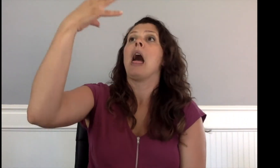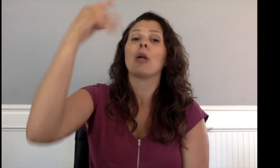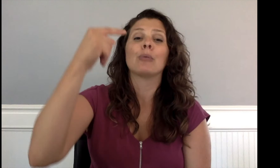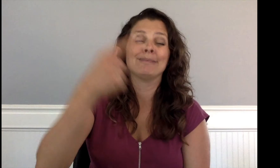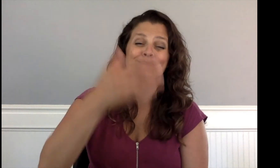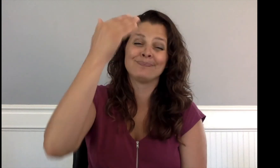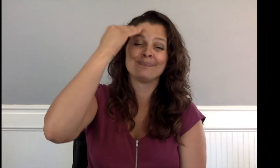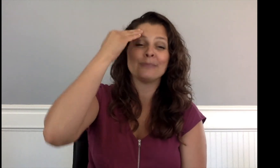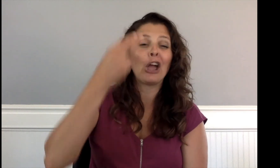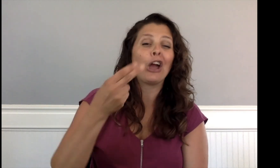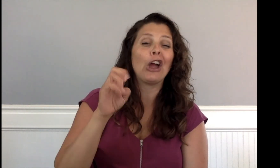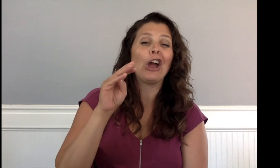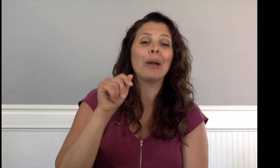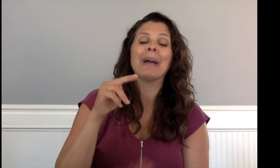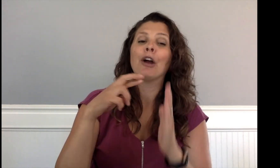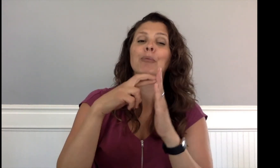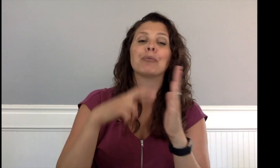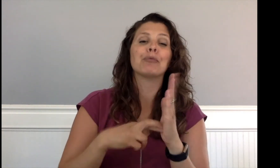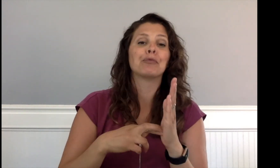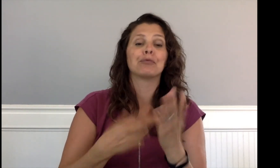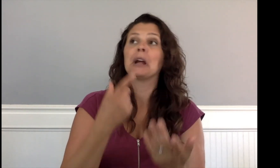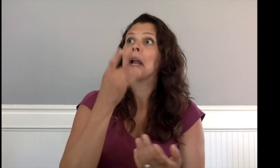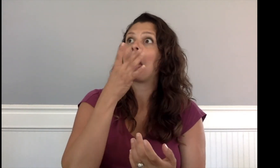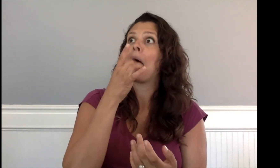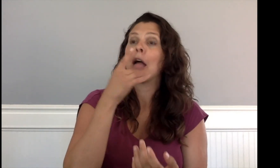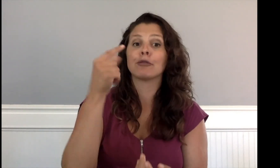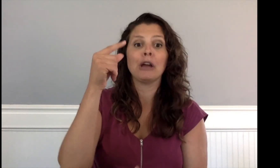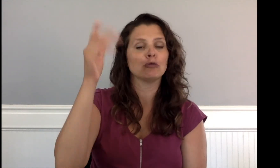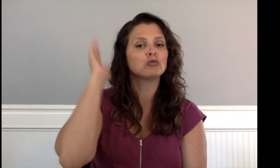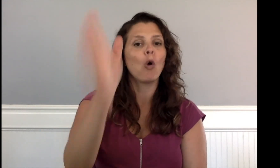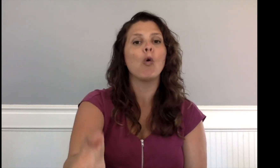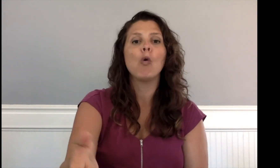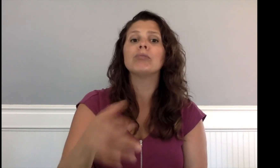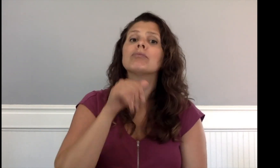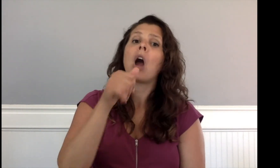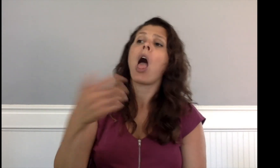then the light turned green," Grandma Tickler continued. "Herman started driving away, because that's